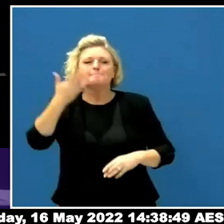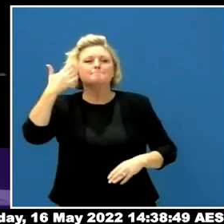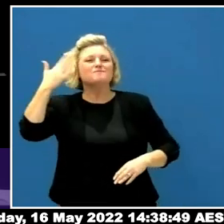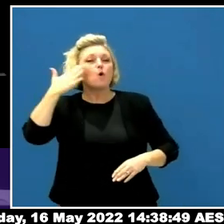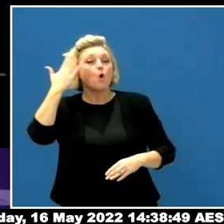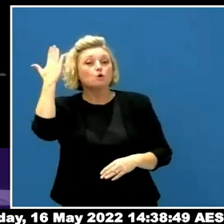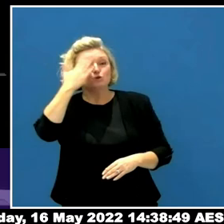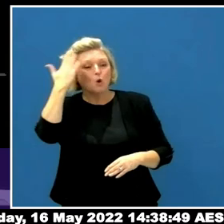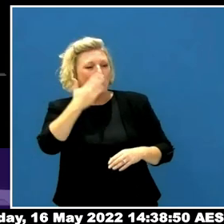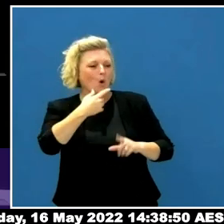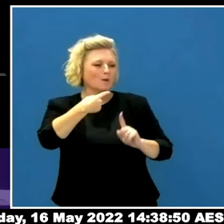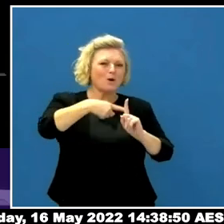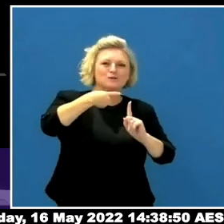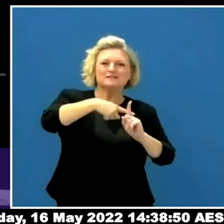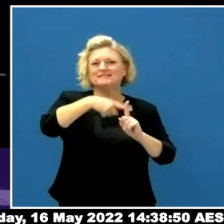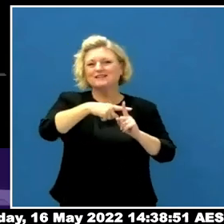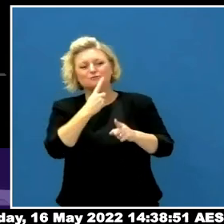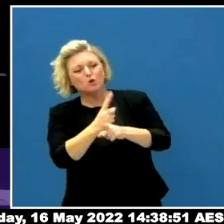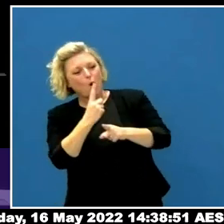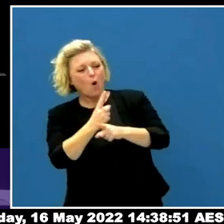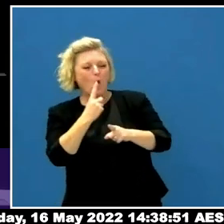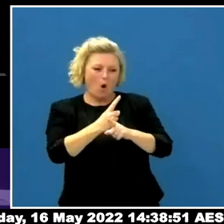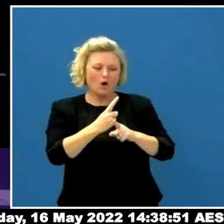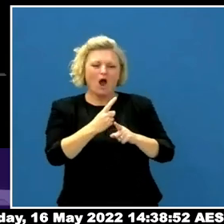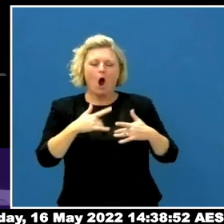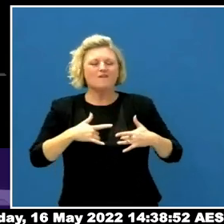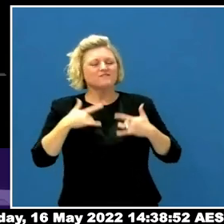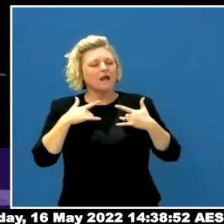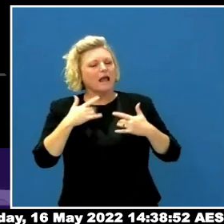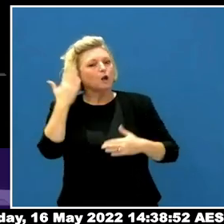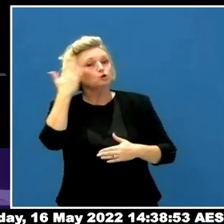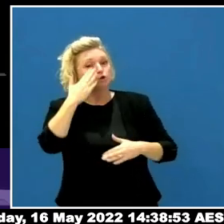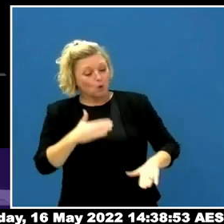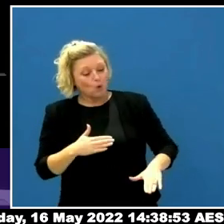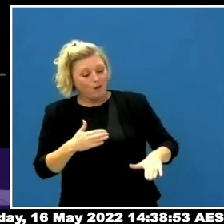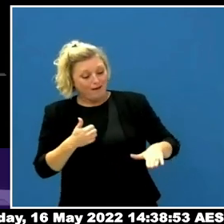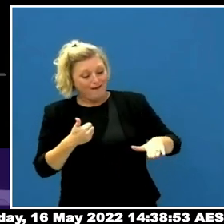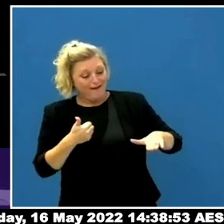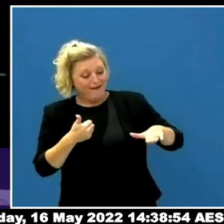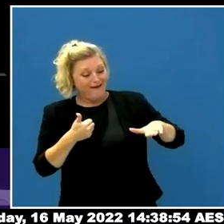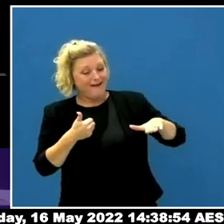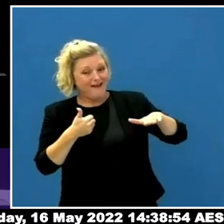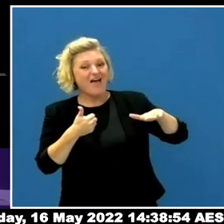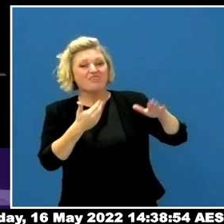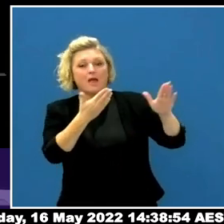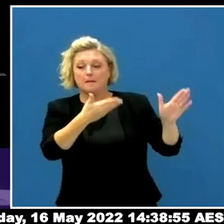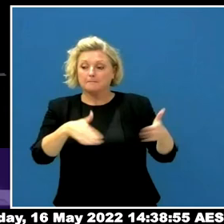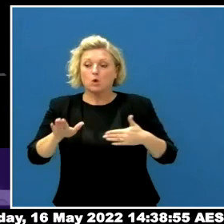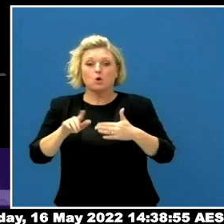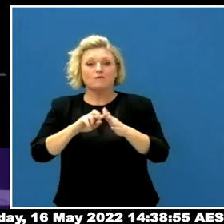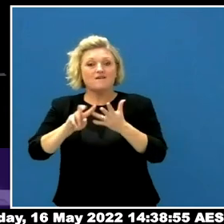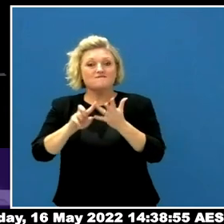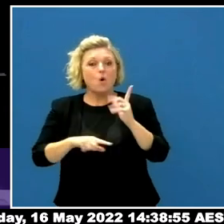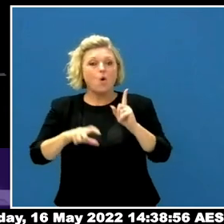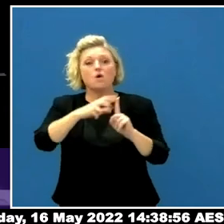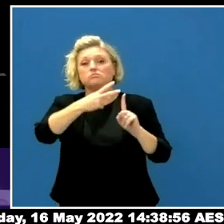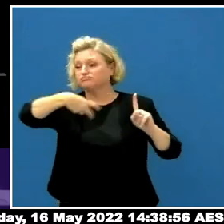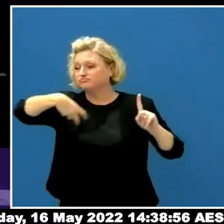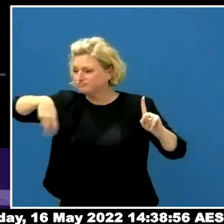school and then took about 15 steps back where he wasn't even communicating in Afford, and now he's flourishing again.